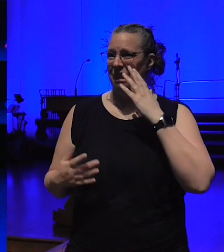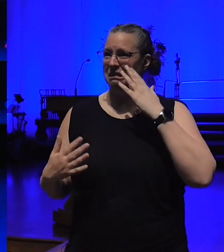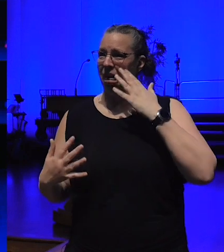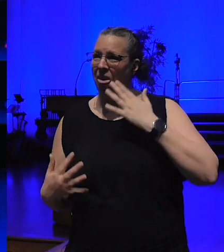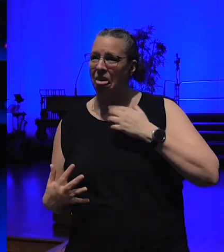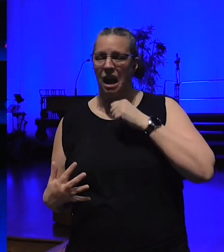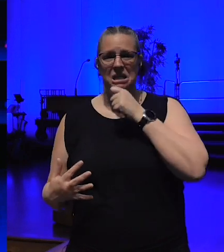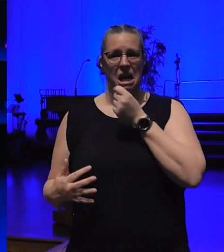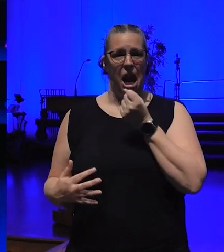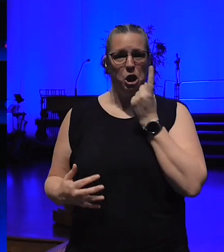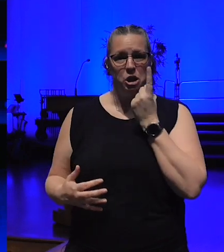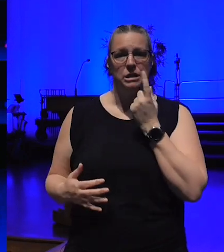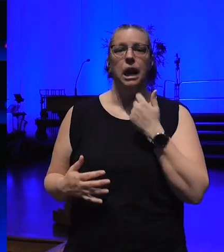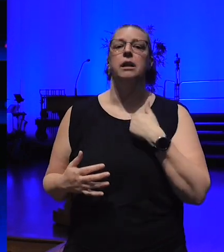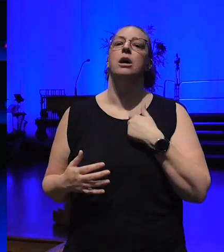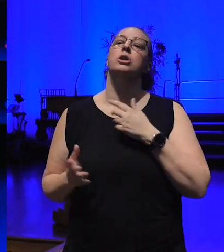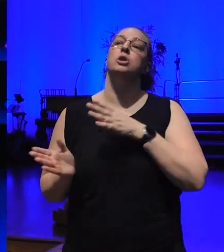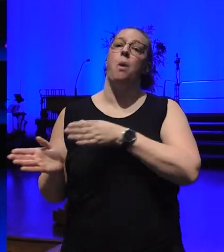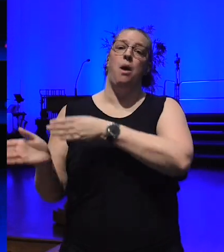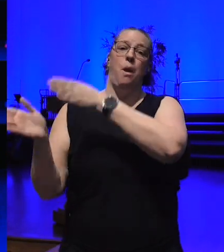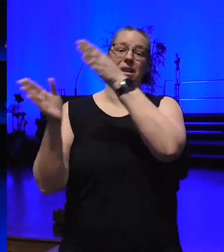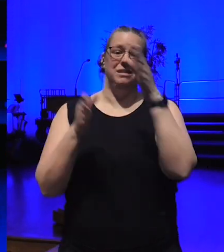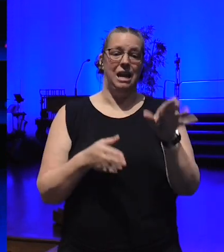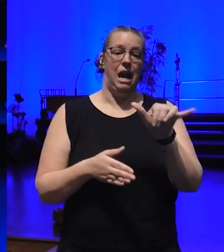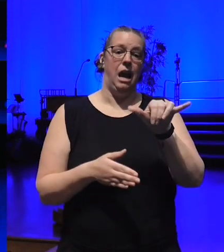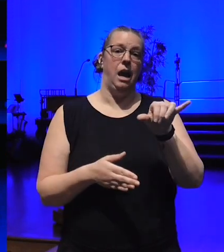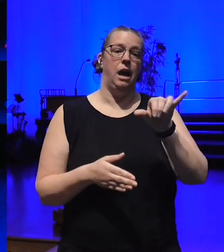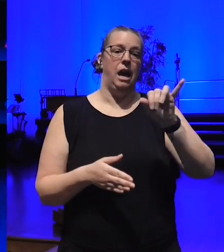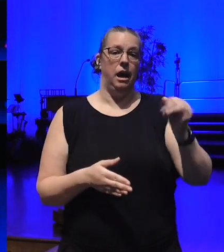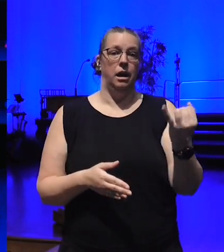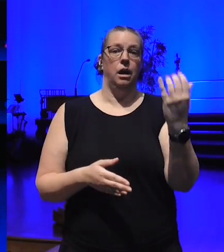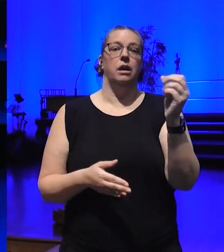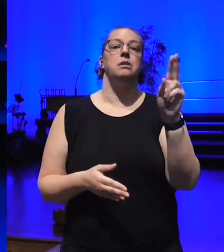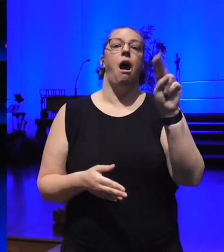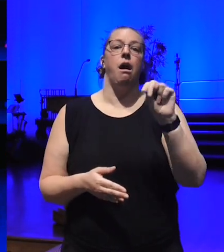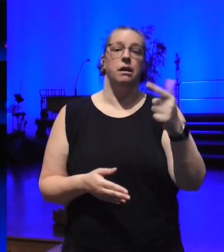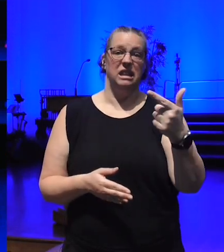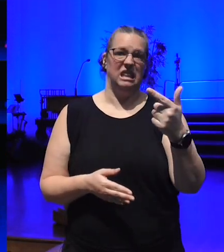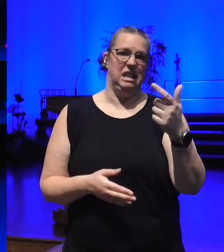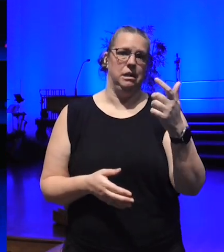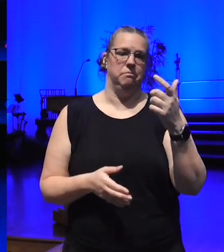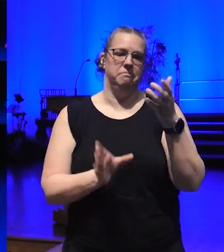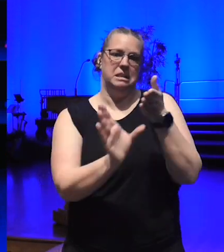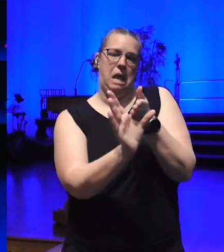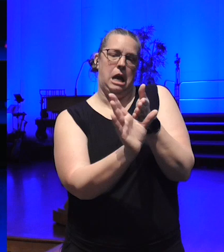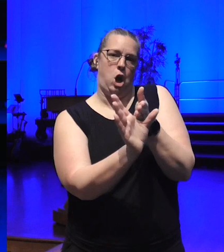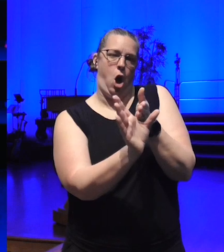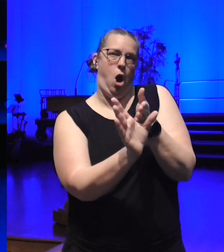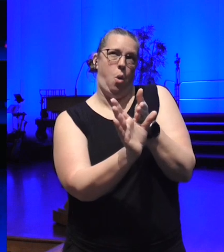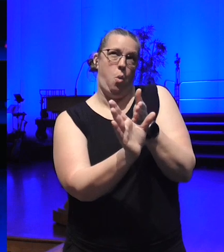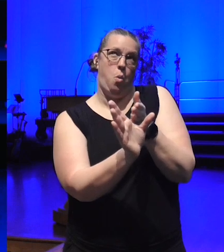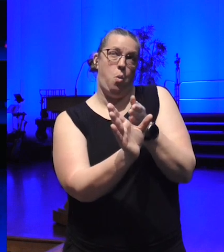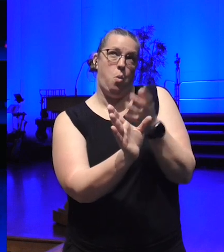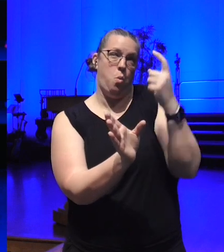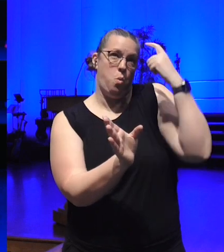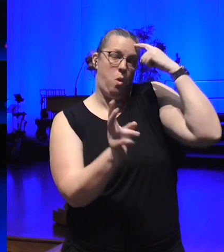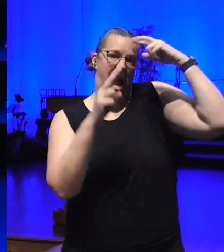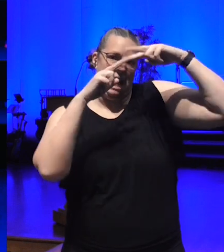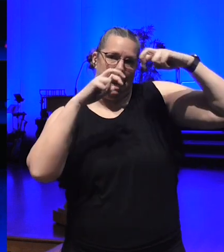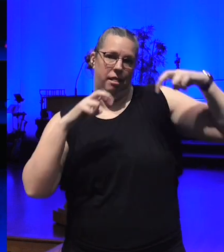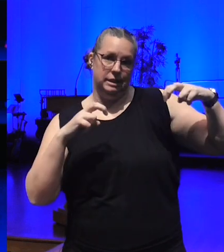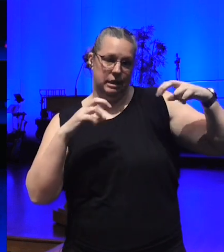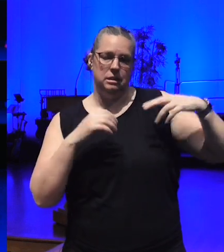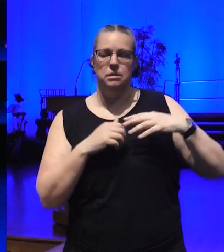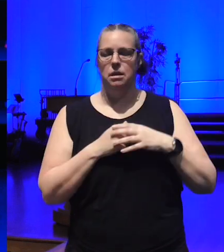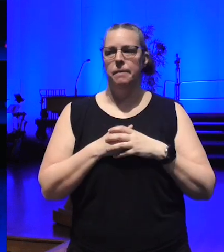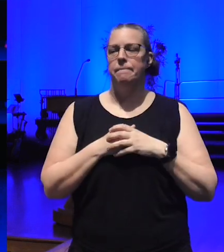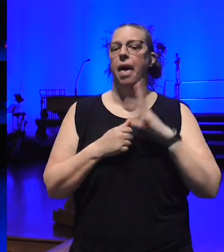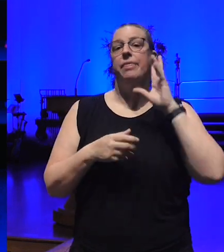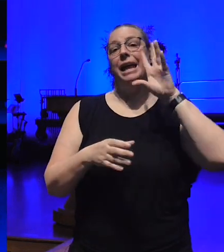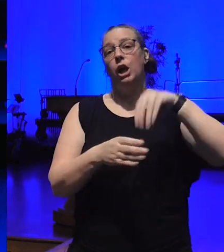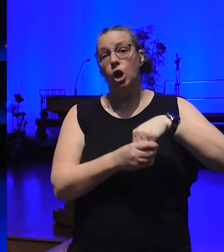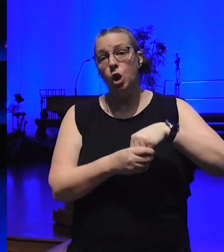and so I entered into a yian py analysis um which in includes the work includes um drawing on your